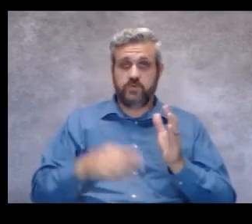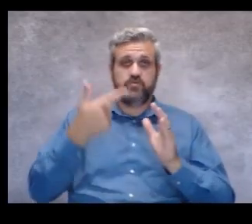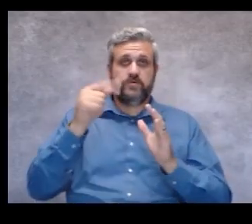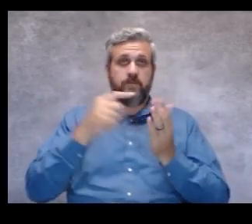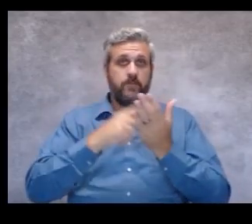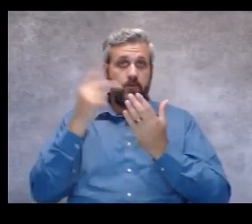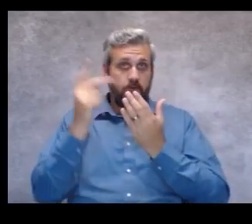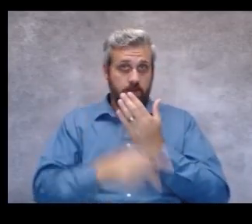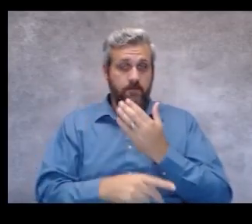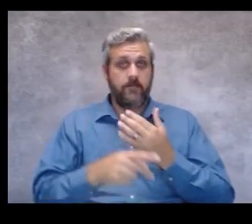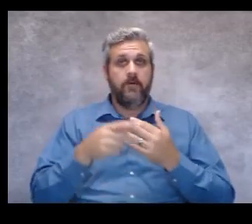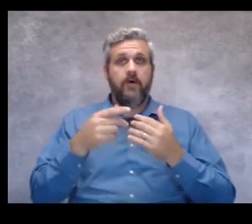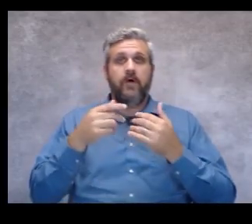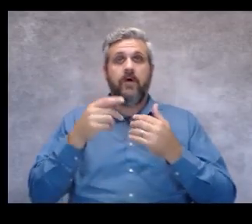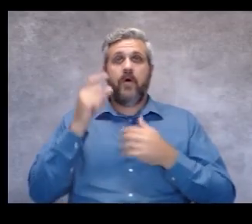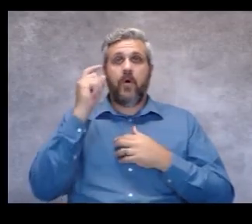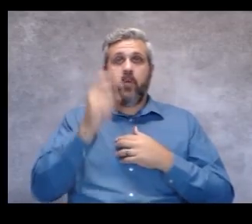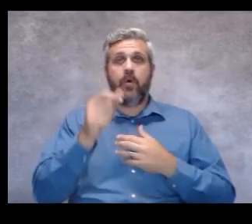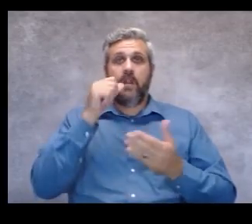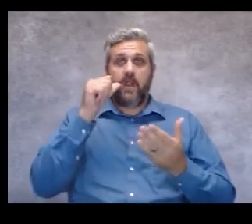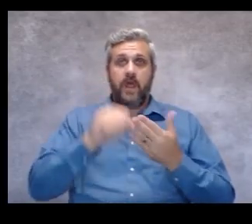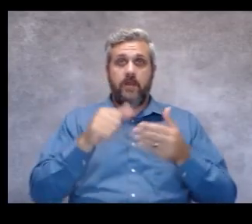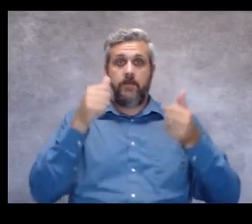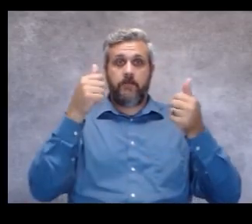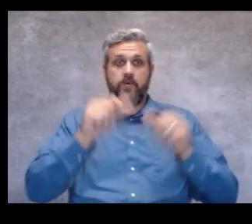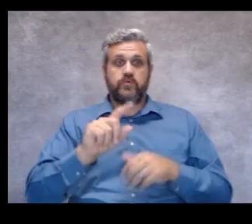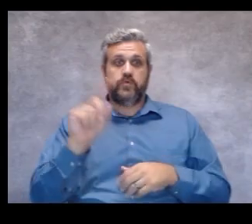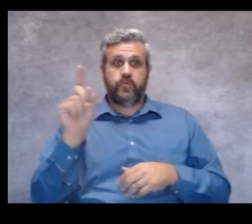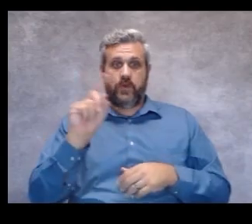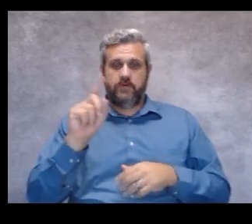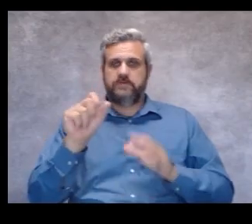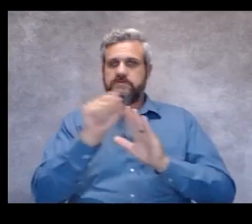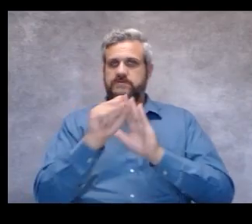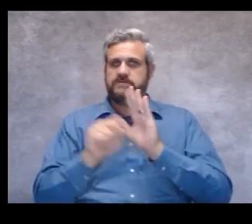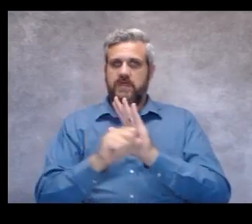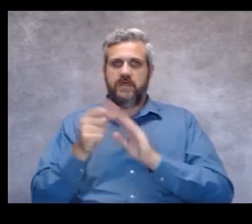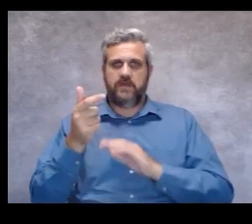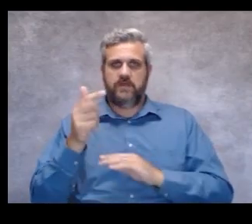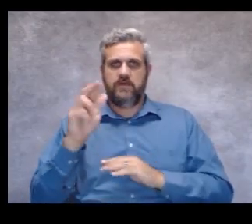Award letters and allocations are posted on the state grants webpage. The new